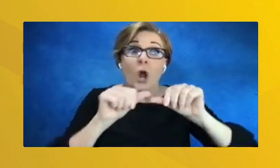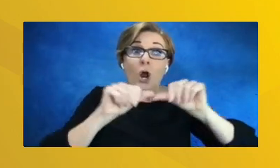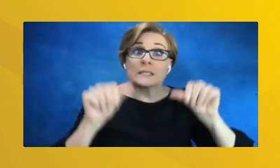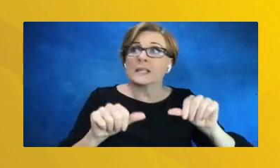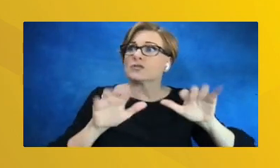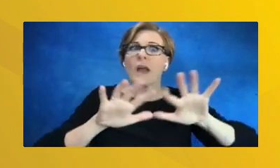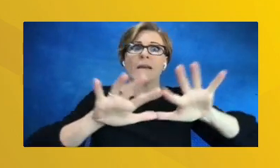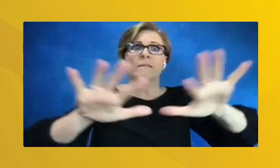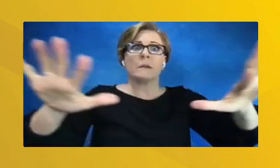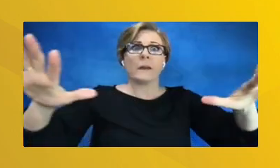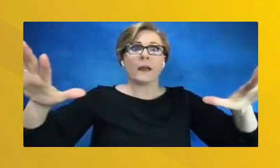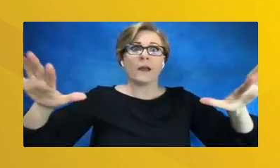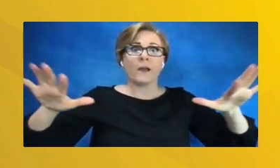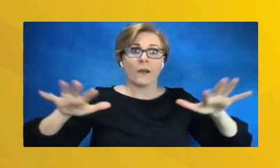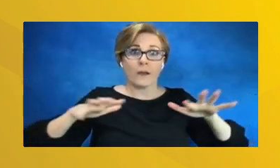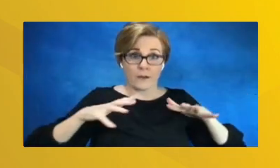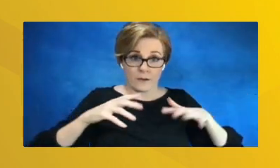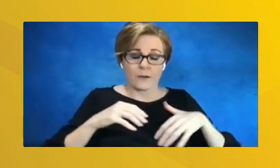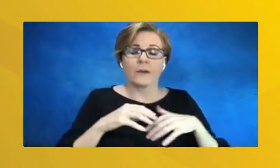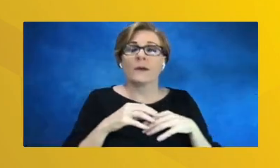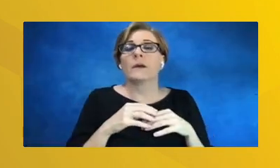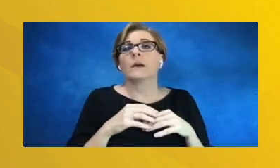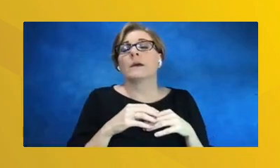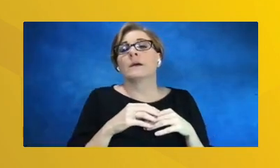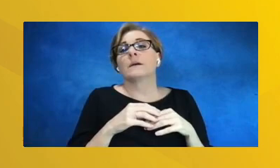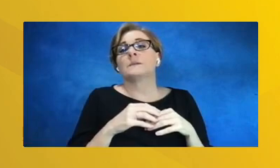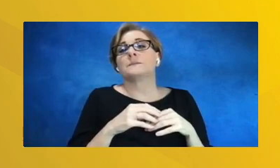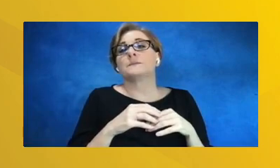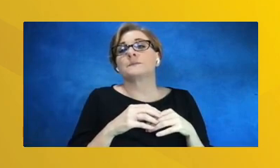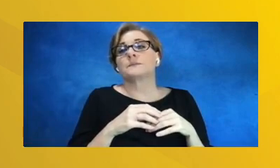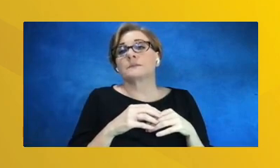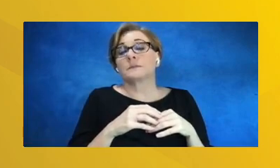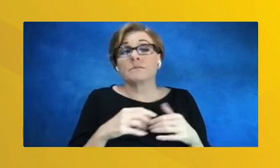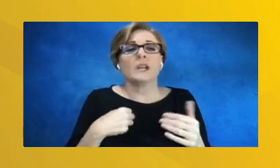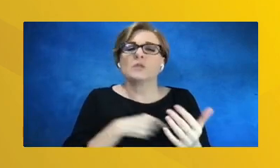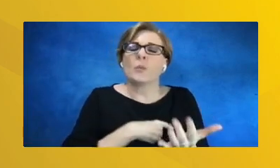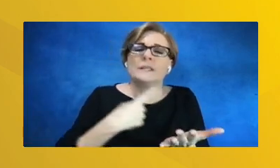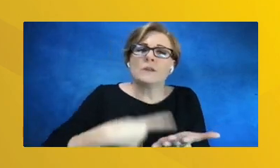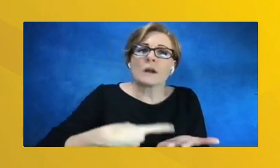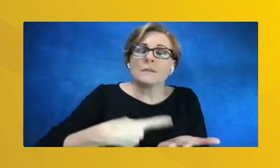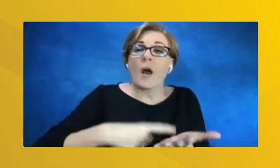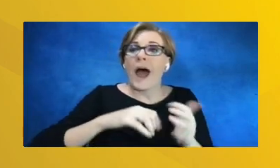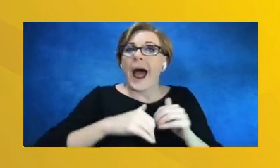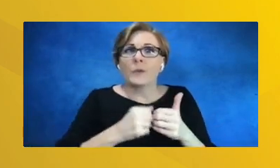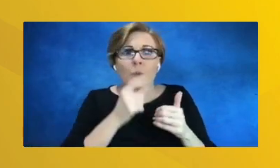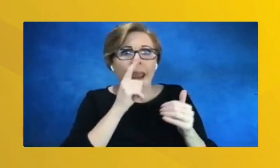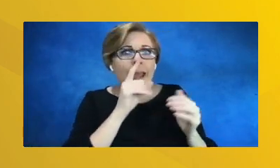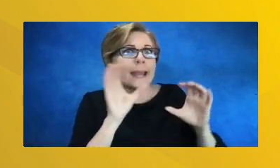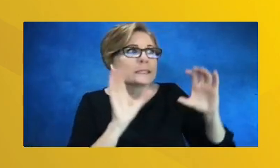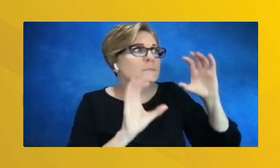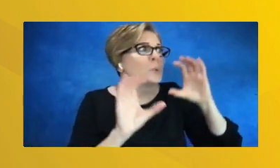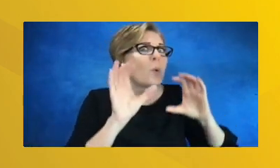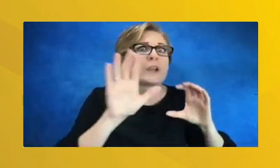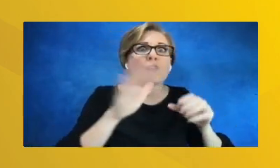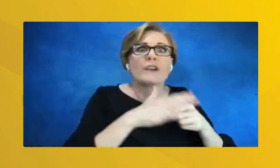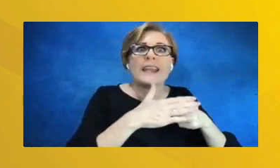So we talked about how you can explore your own neighborhood, take an architecture walk,